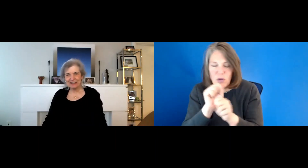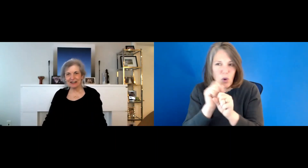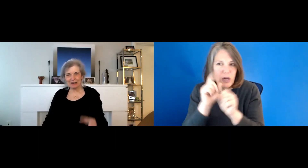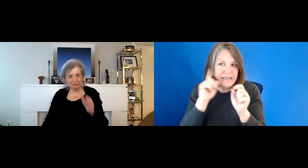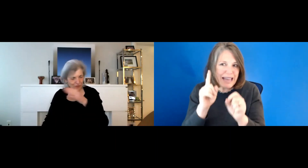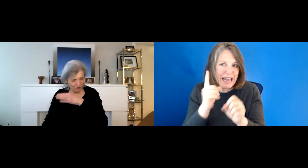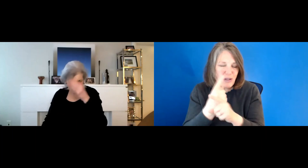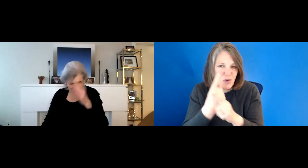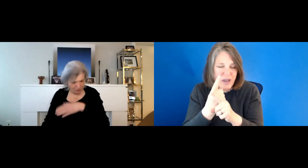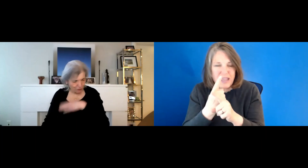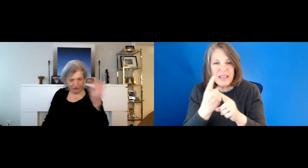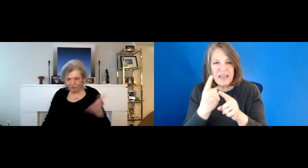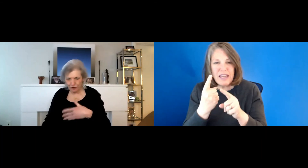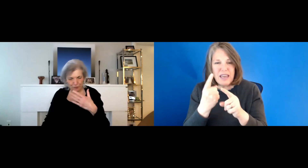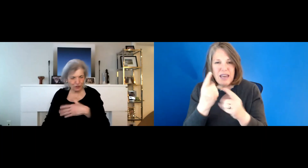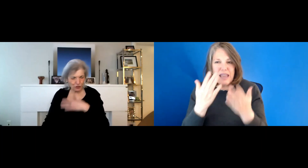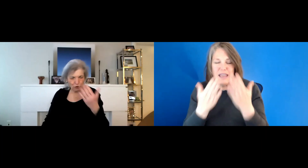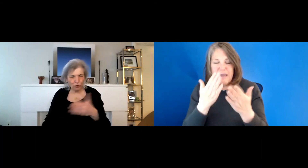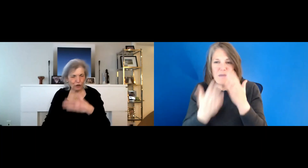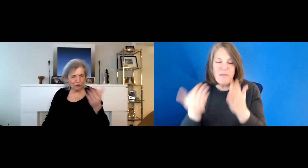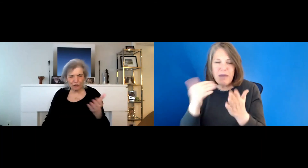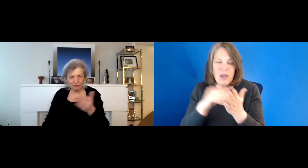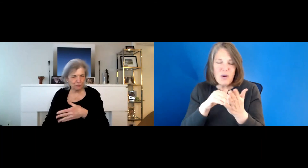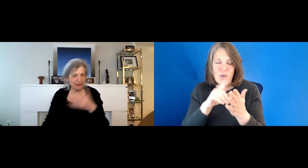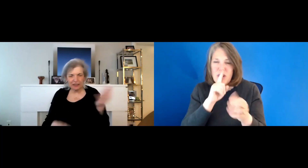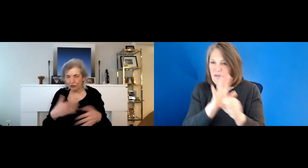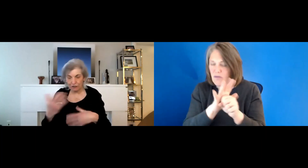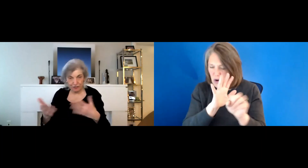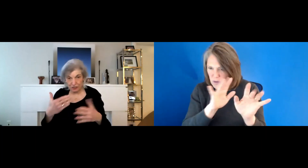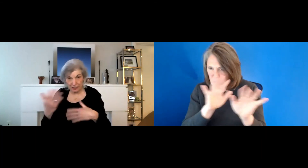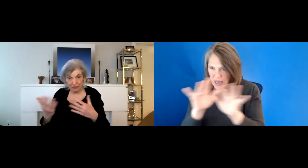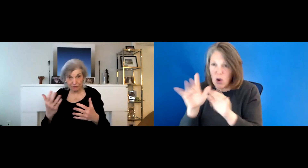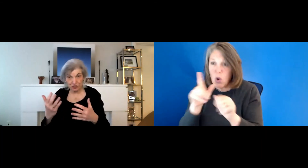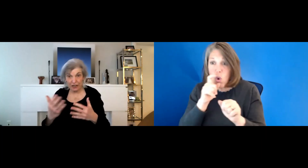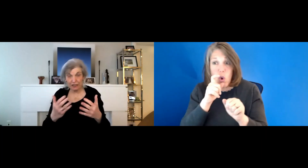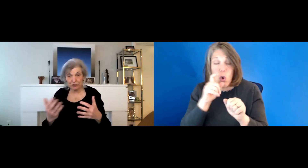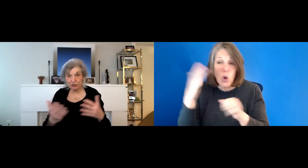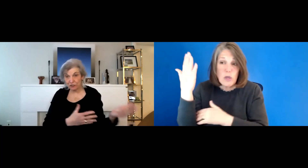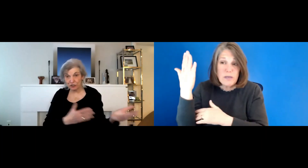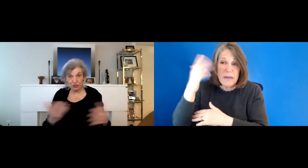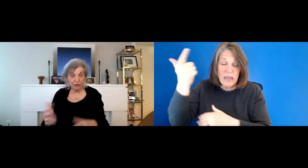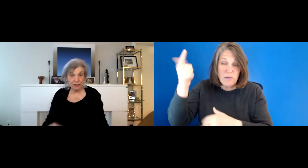17:43:17 may be reaffirming the order of speaking or if there's any change at the chair needs